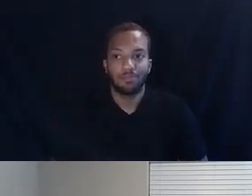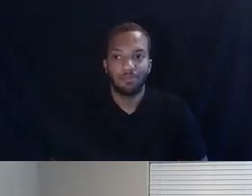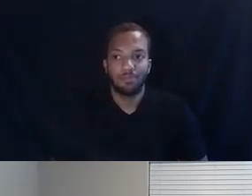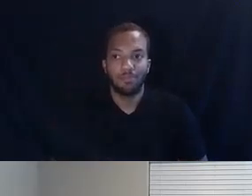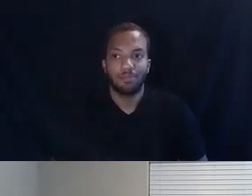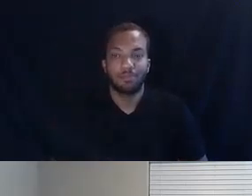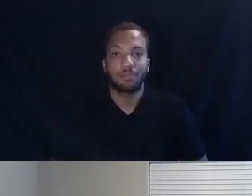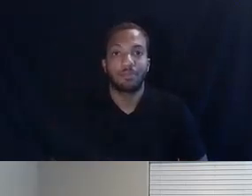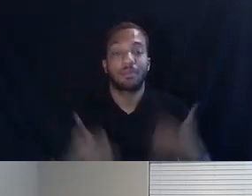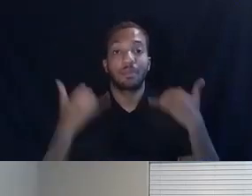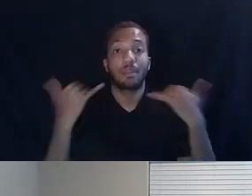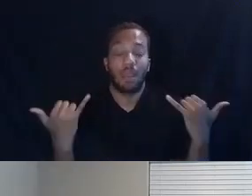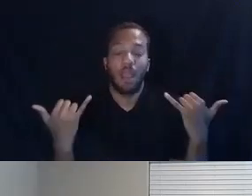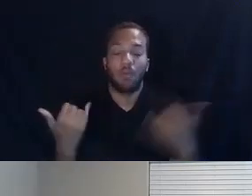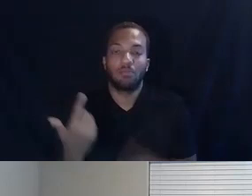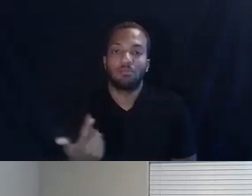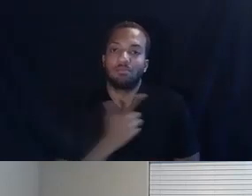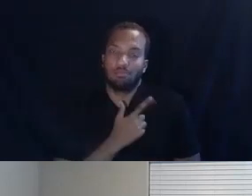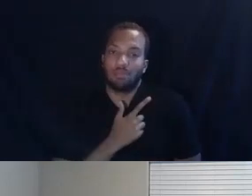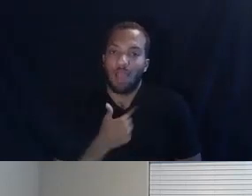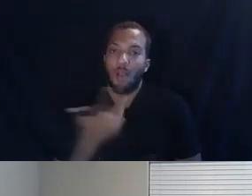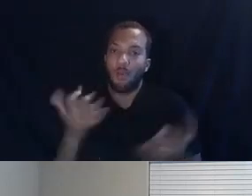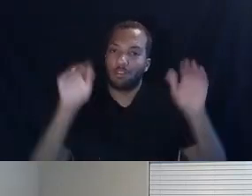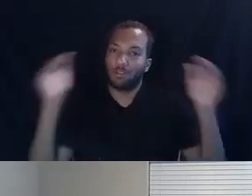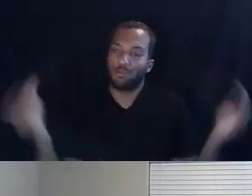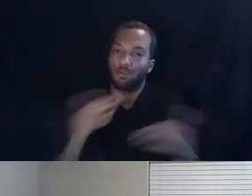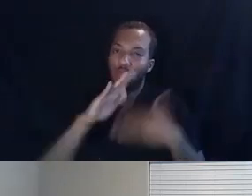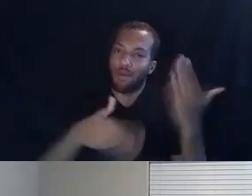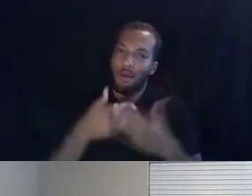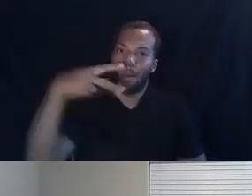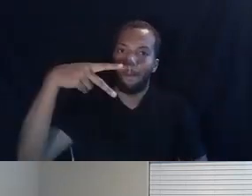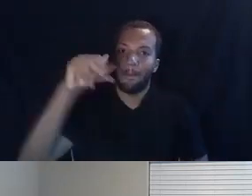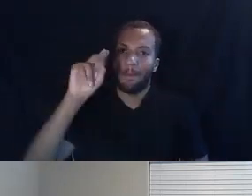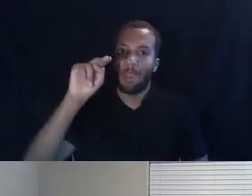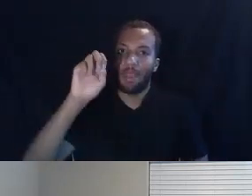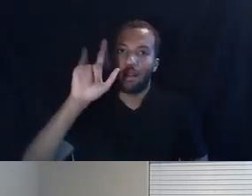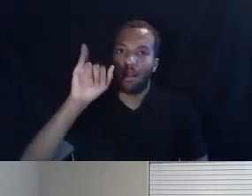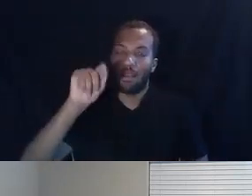So I have the pleasure of introducing our panelists tonight. Each panelist supports our community